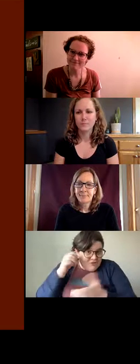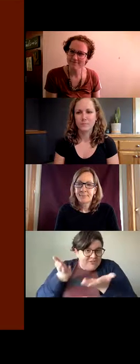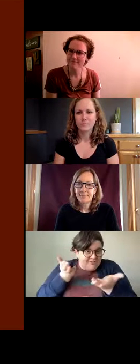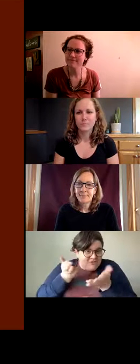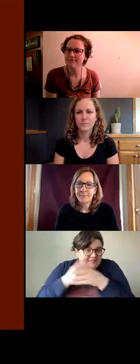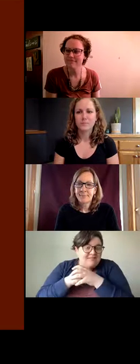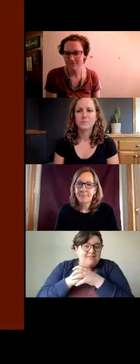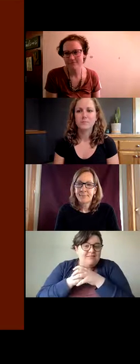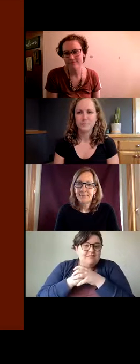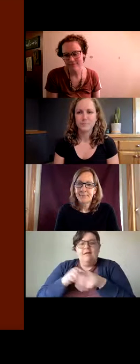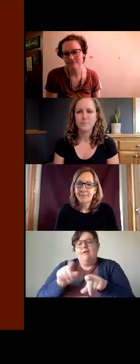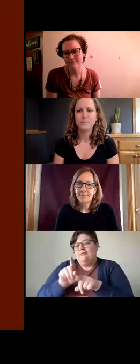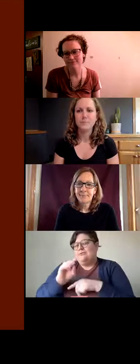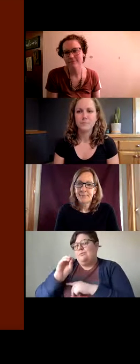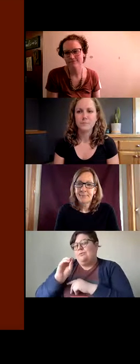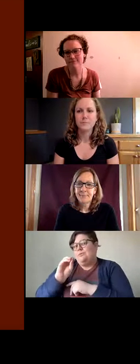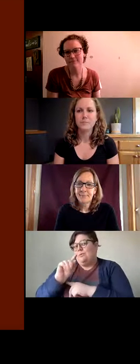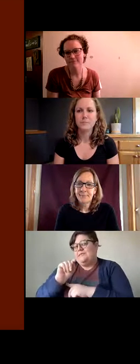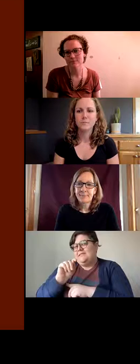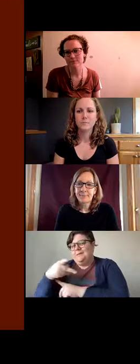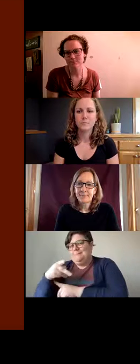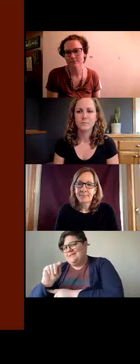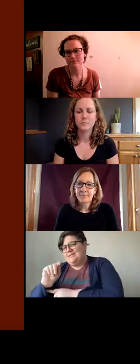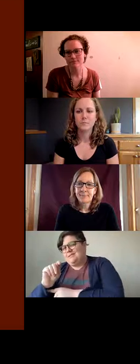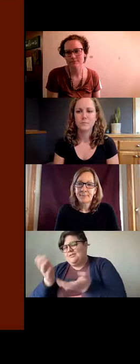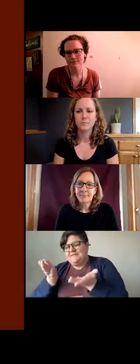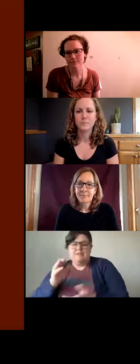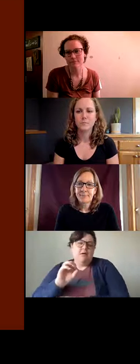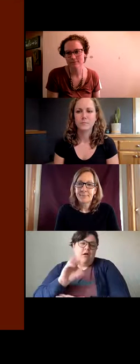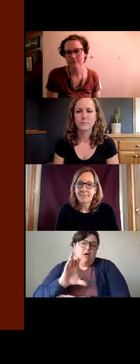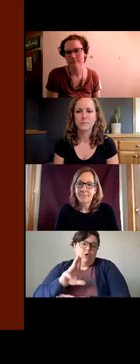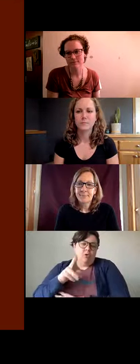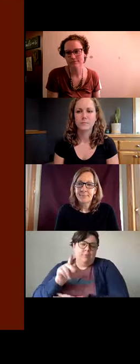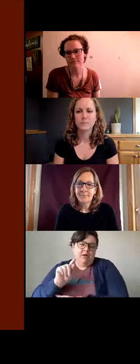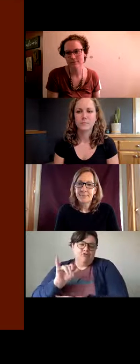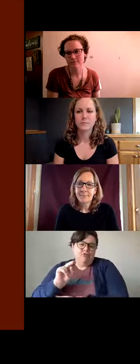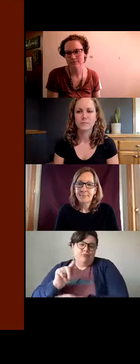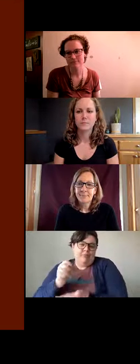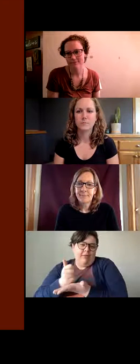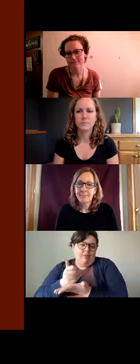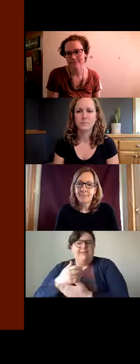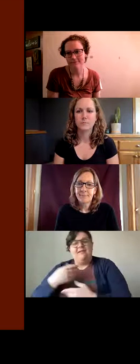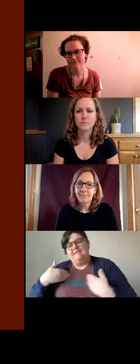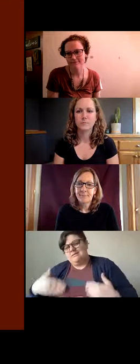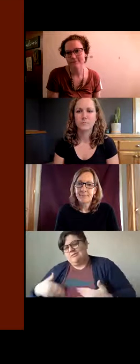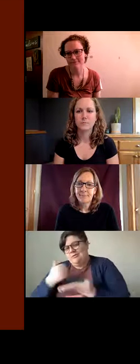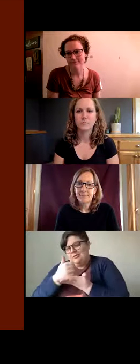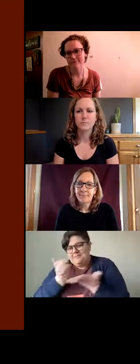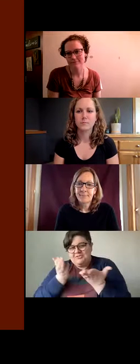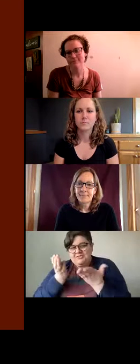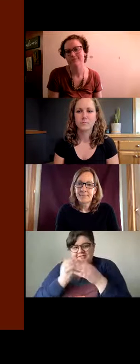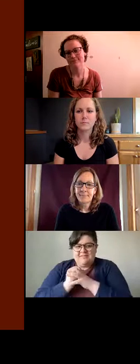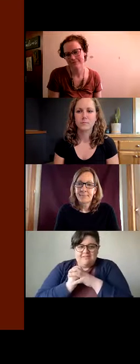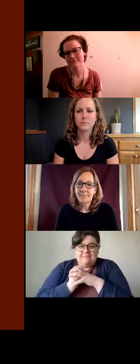We also offer audiology services, OT, PT services -- that's occupational therapy and physical therapy